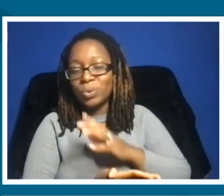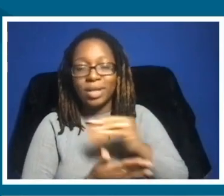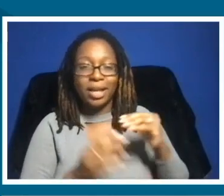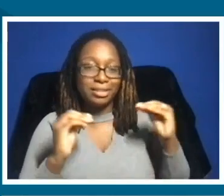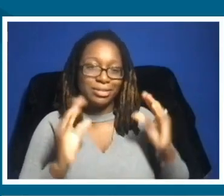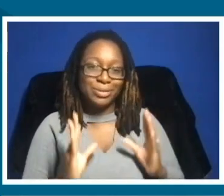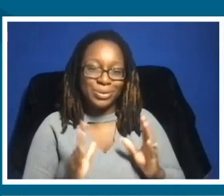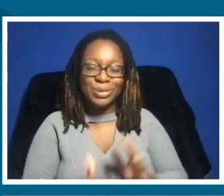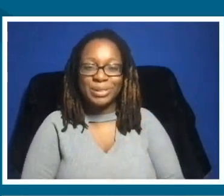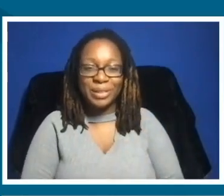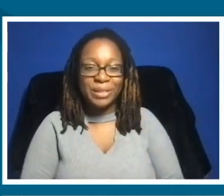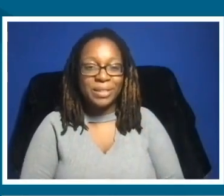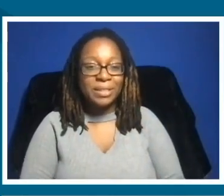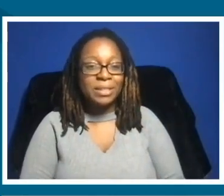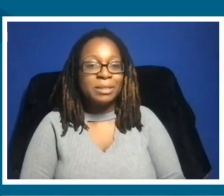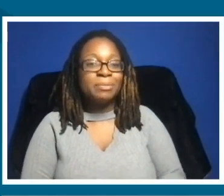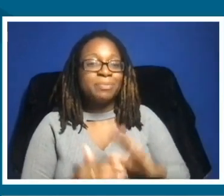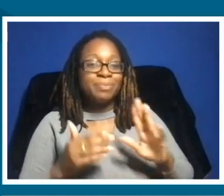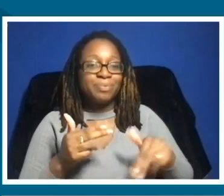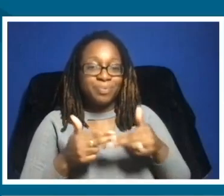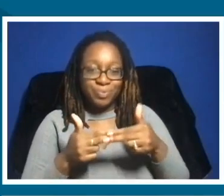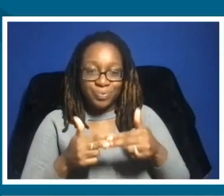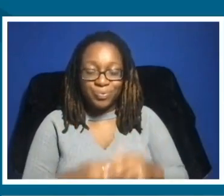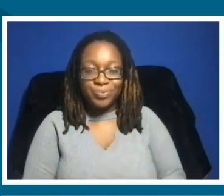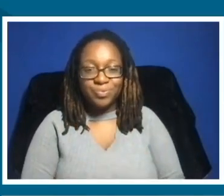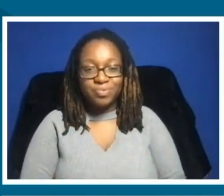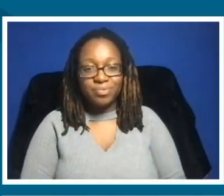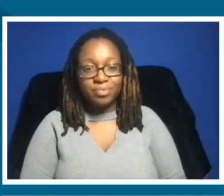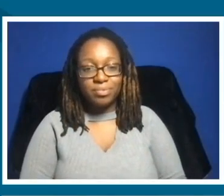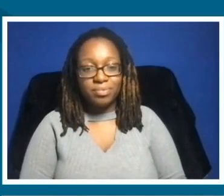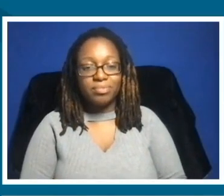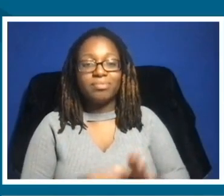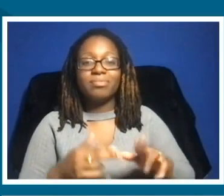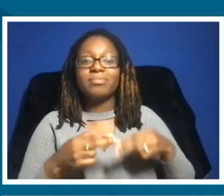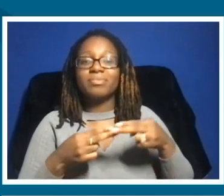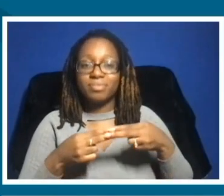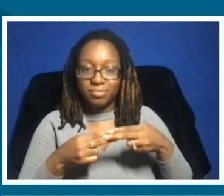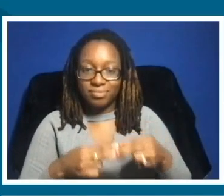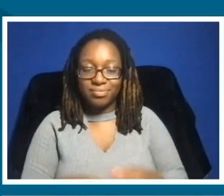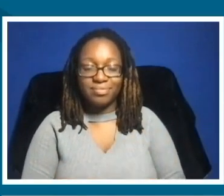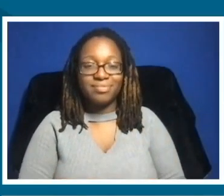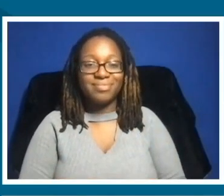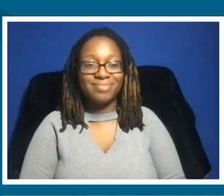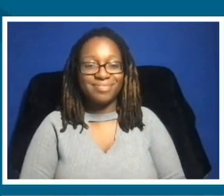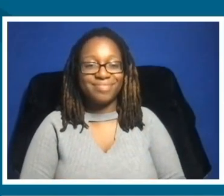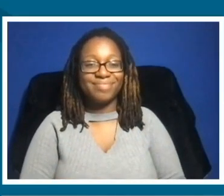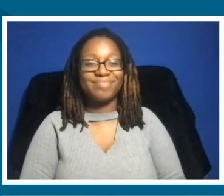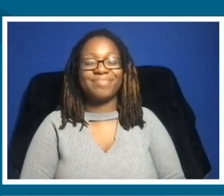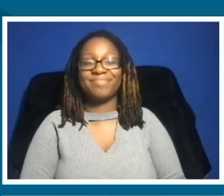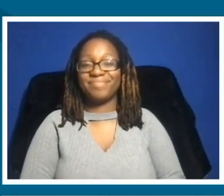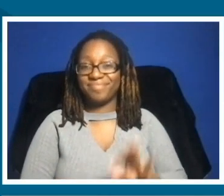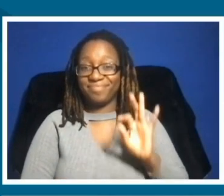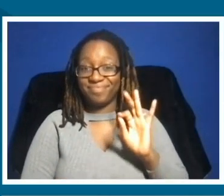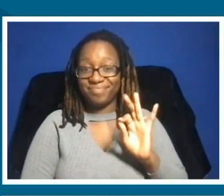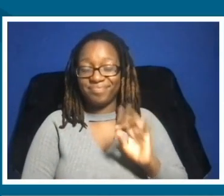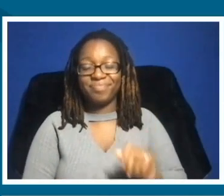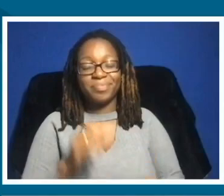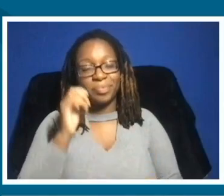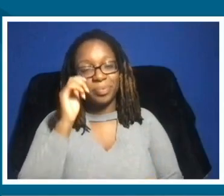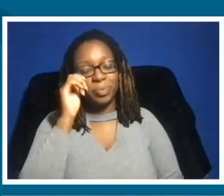if you want to go to the next slide and then the next slide okay so